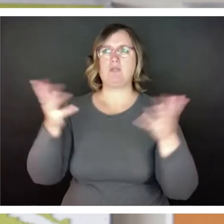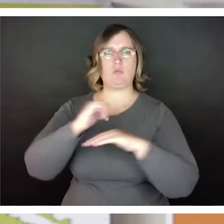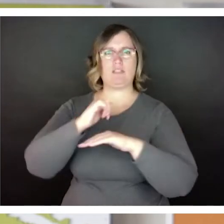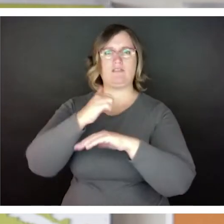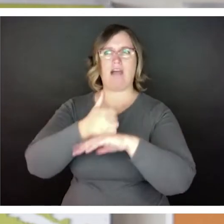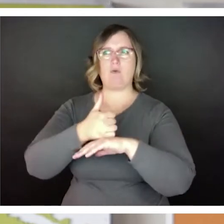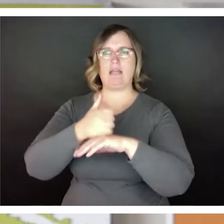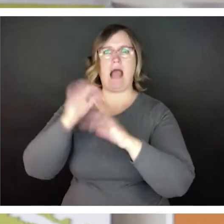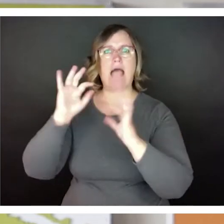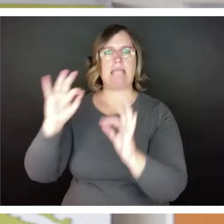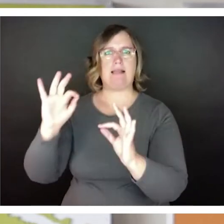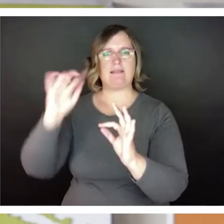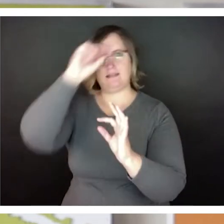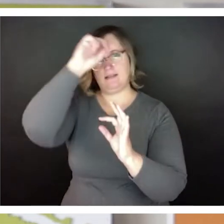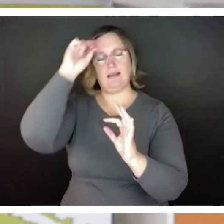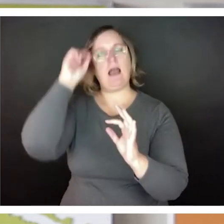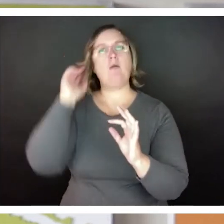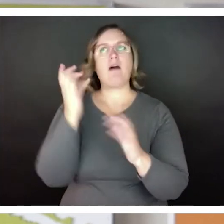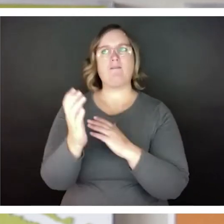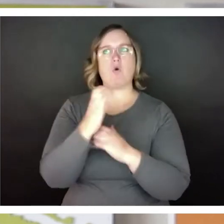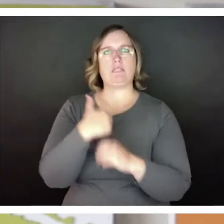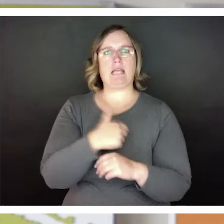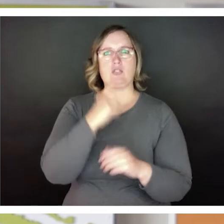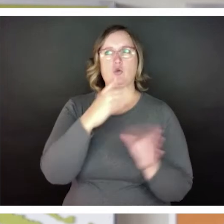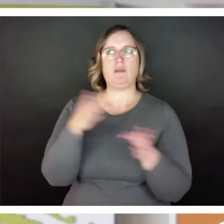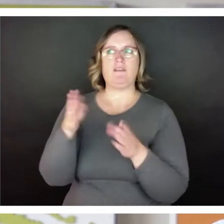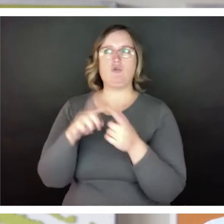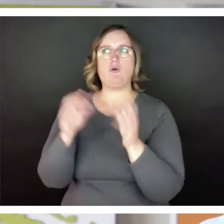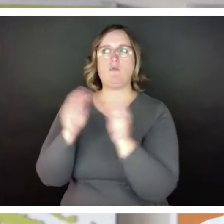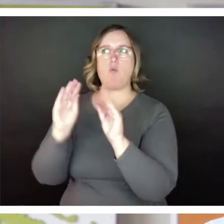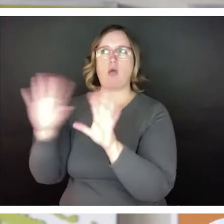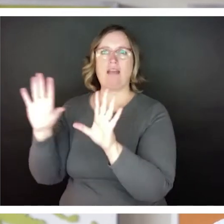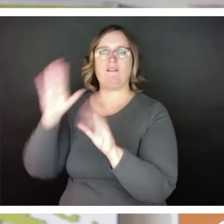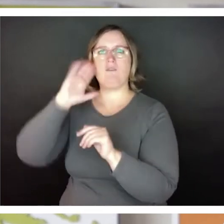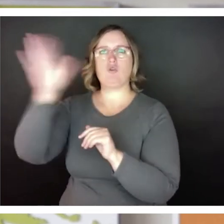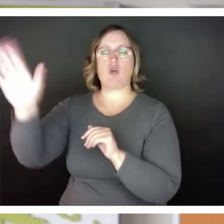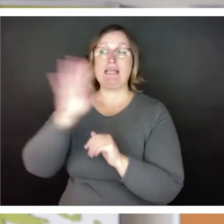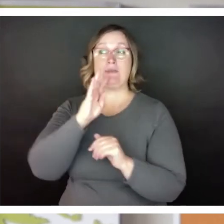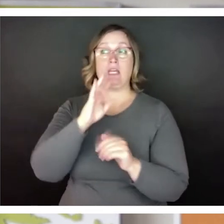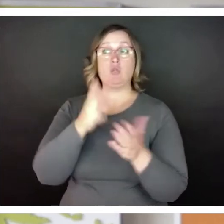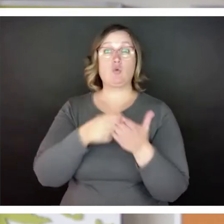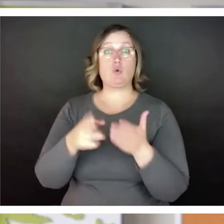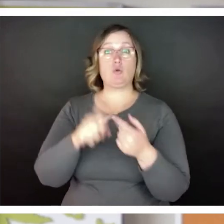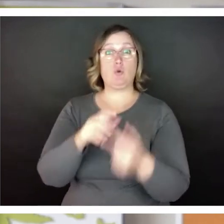By forcing us as a nation to pivot toward a brighter future and speaking truth to power, you've charted a path straight